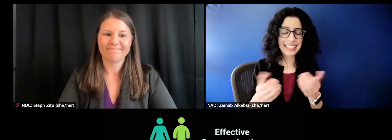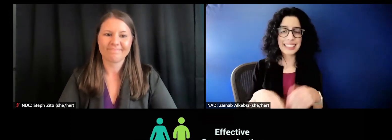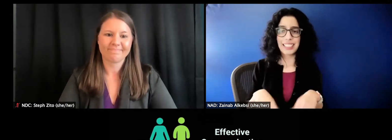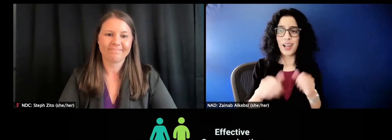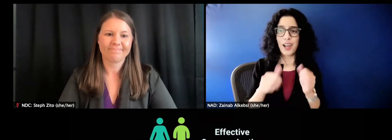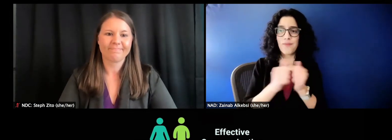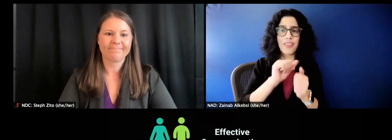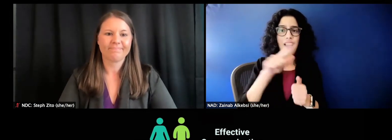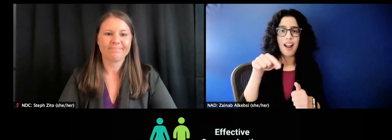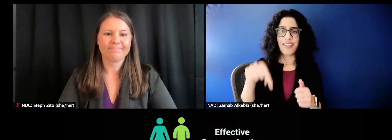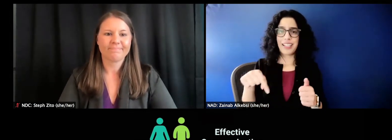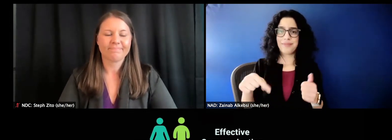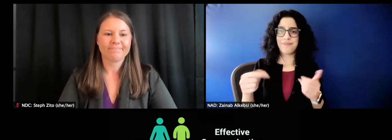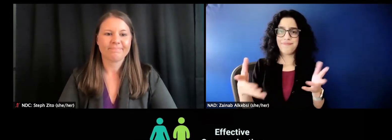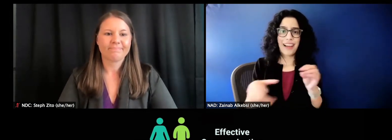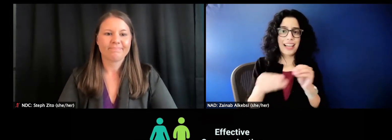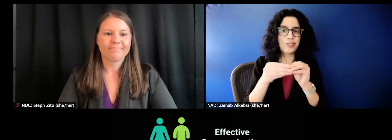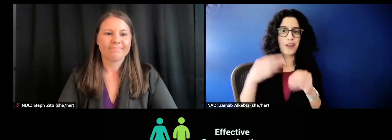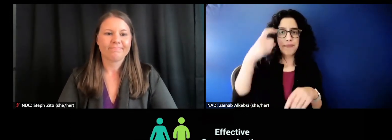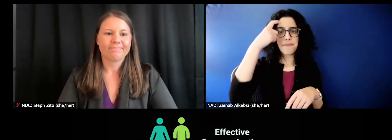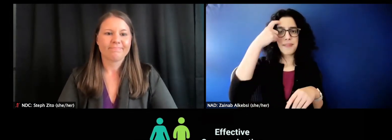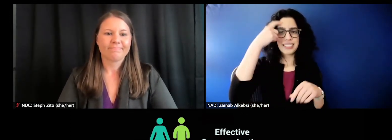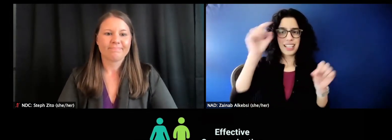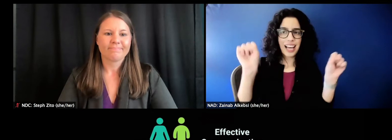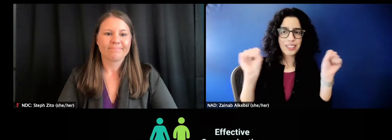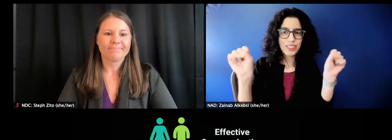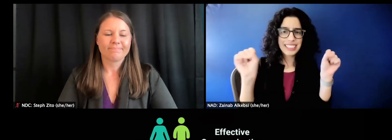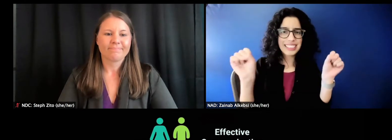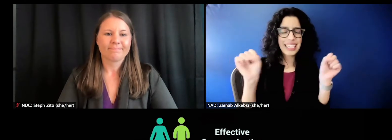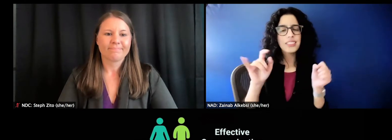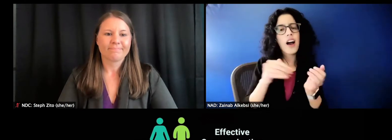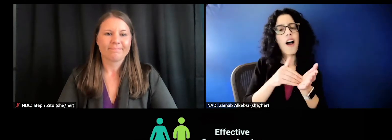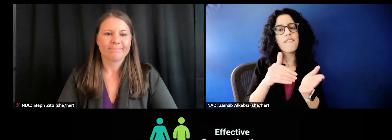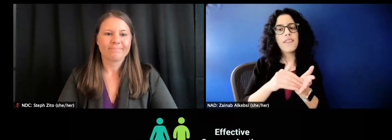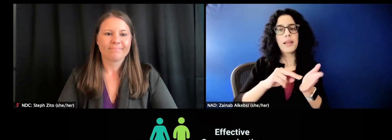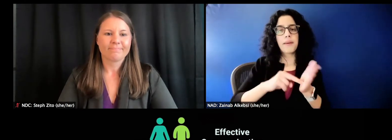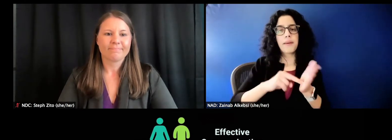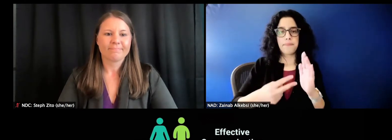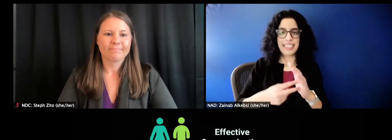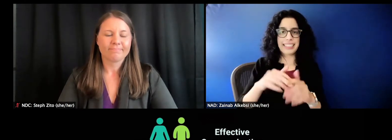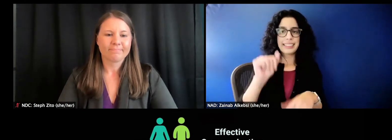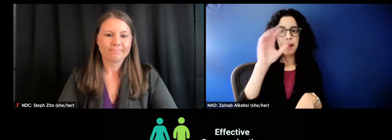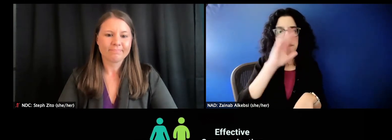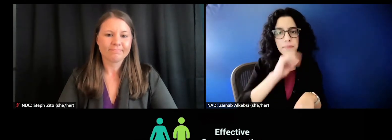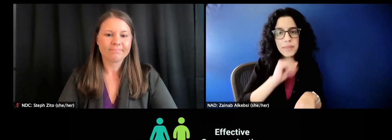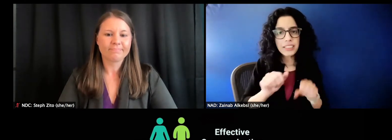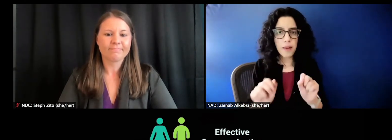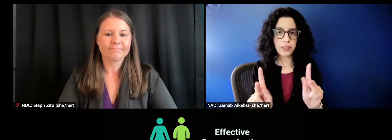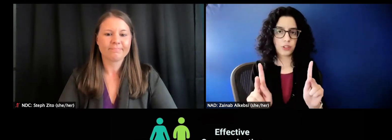With all this extra mental exercise, it often means a missed opportunity